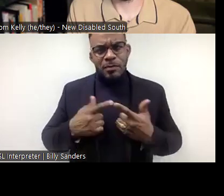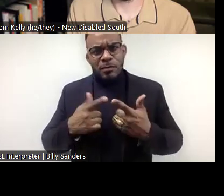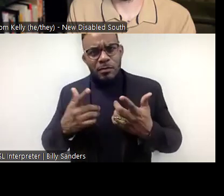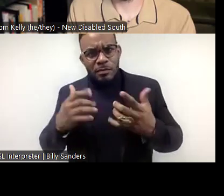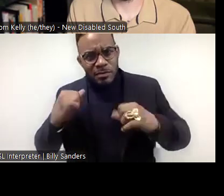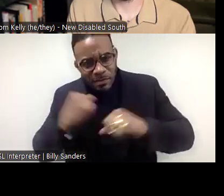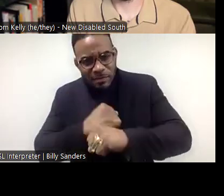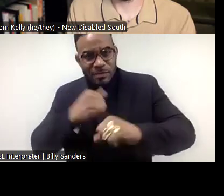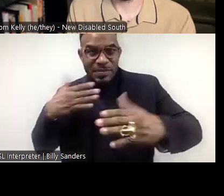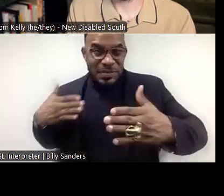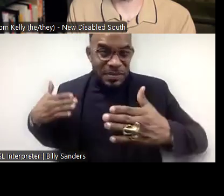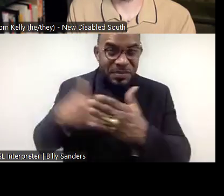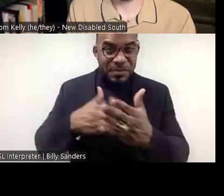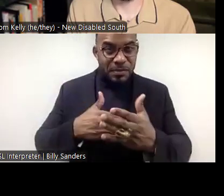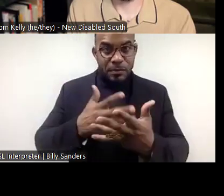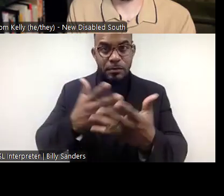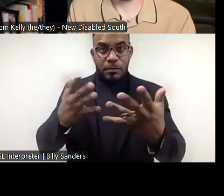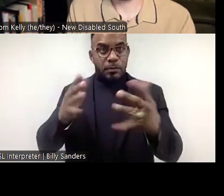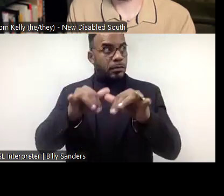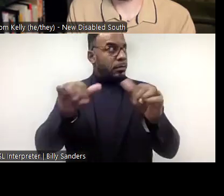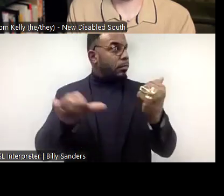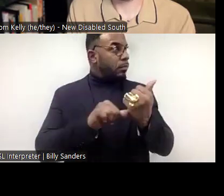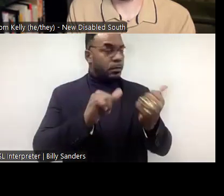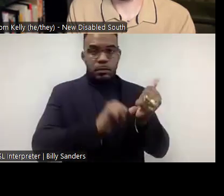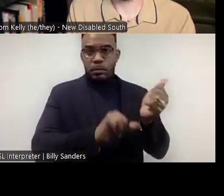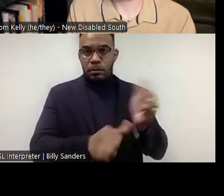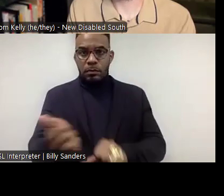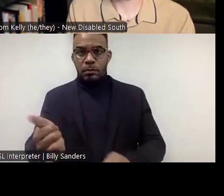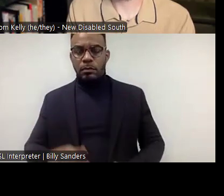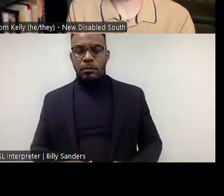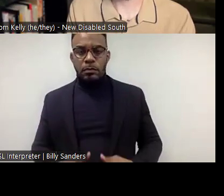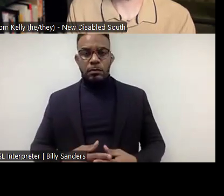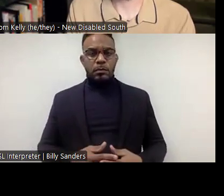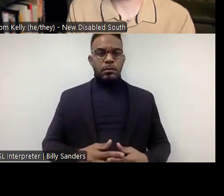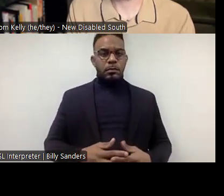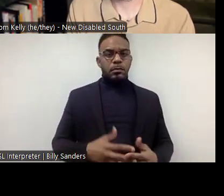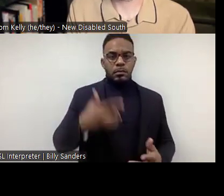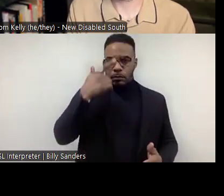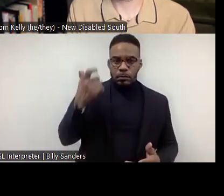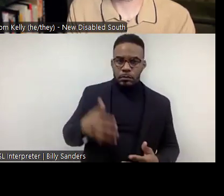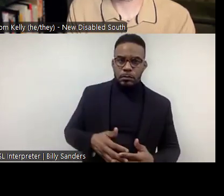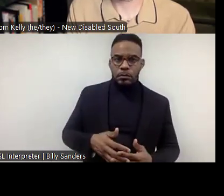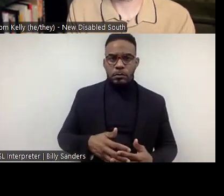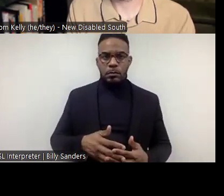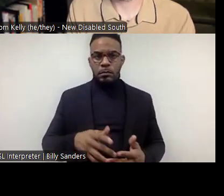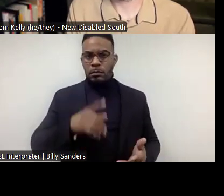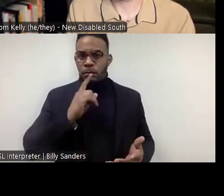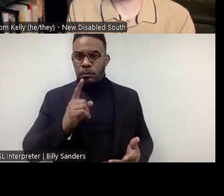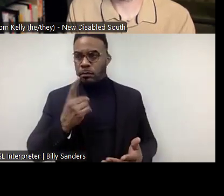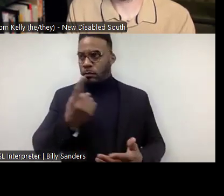want me to exist in order to fight against assisted suicide